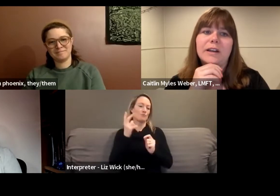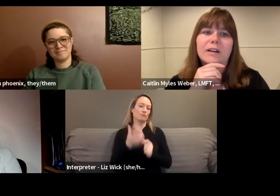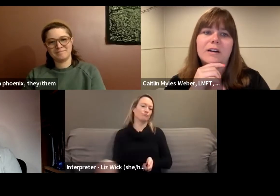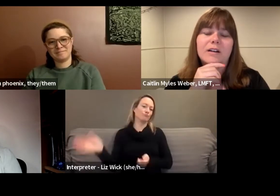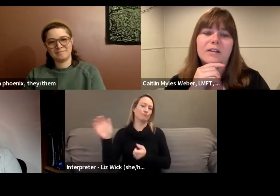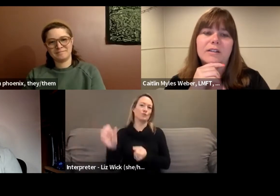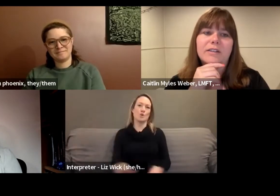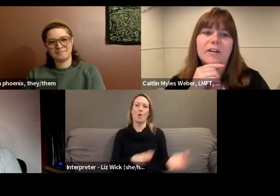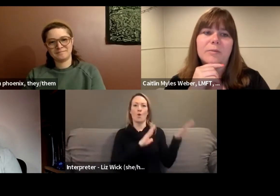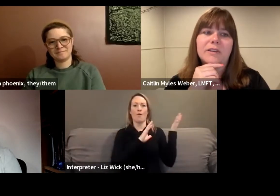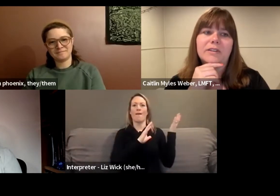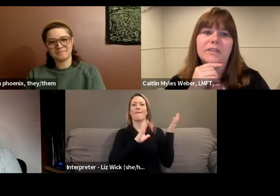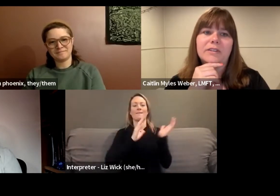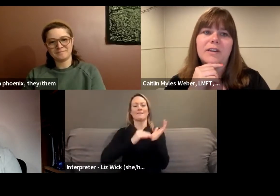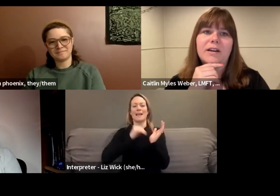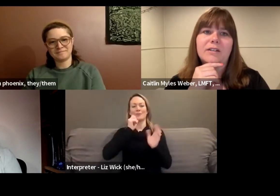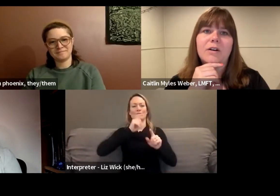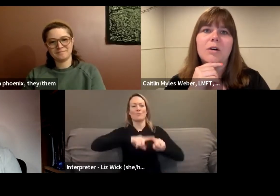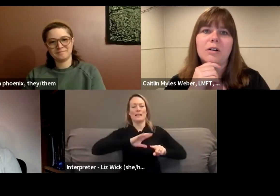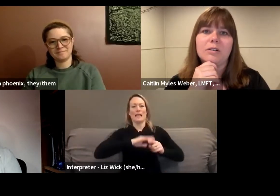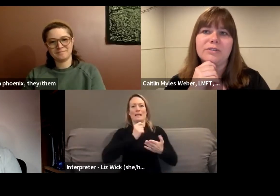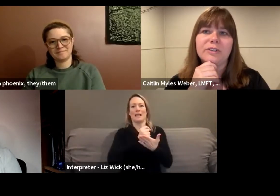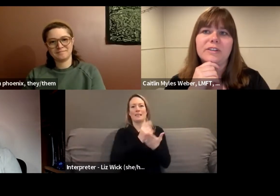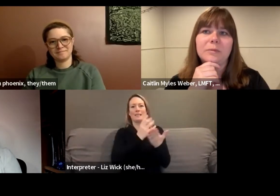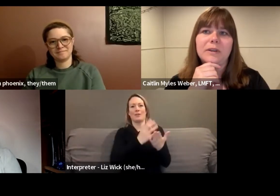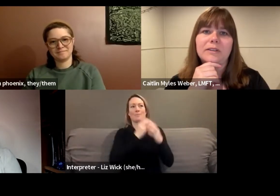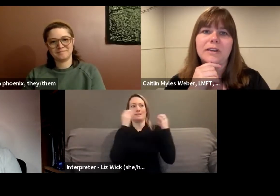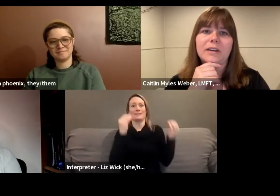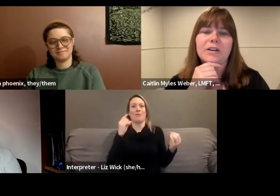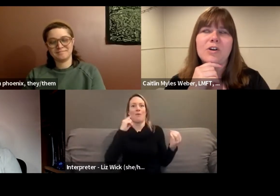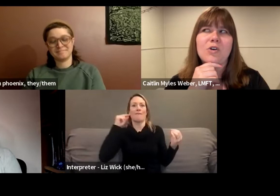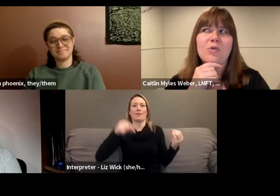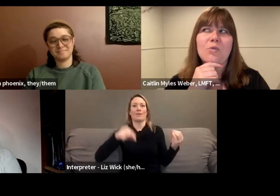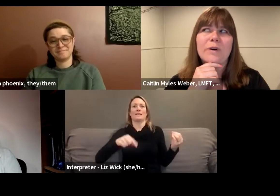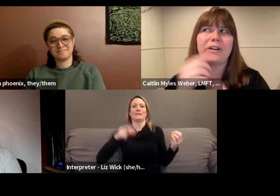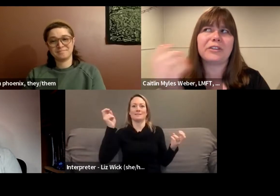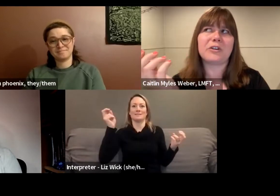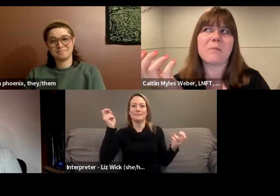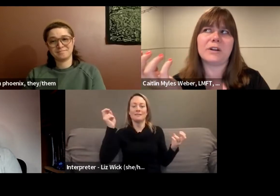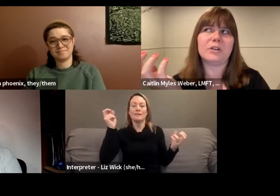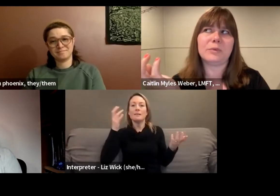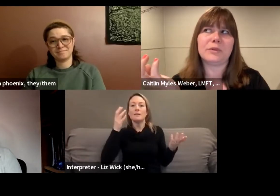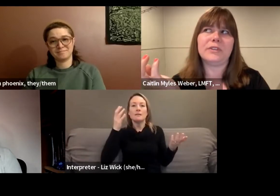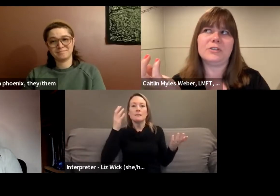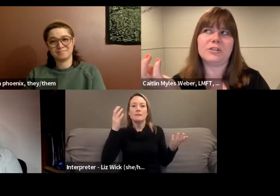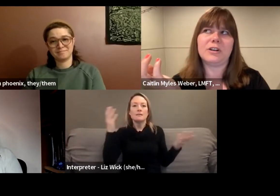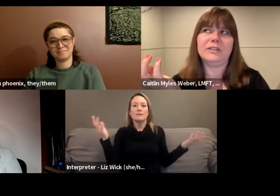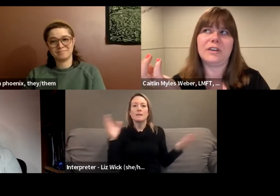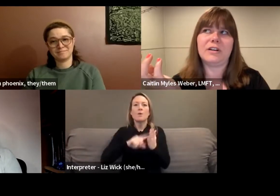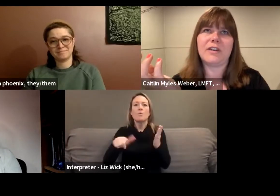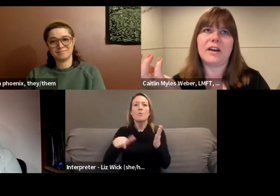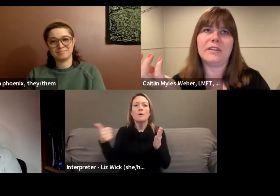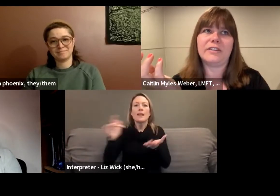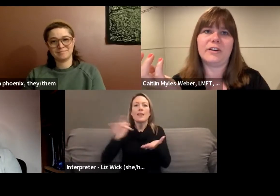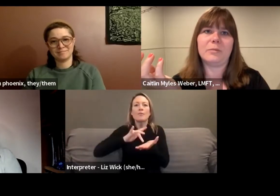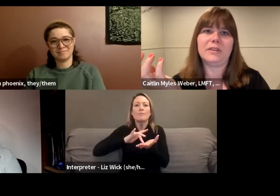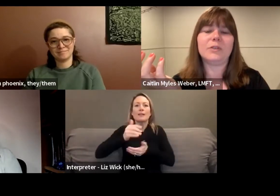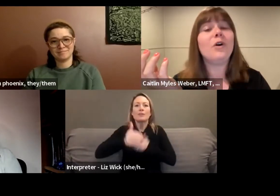on therapists at all for this because like what other medical procedure is there that a therapist...